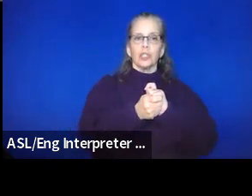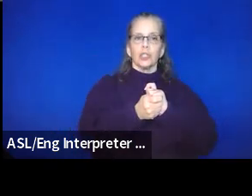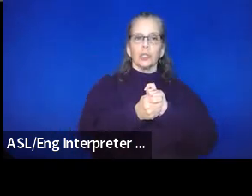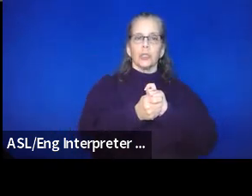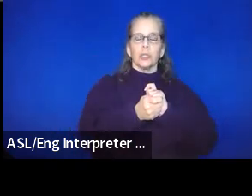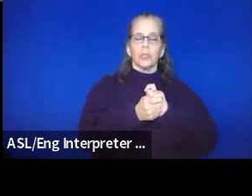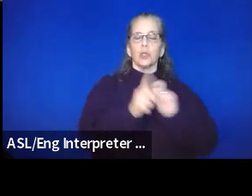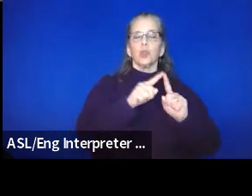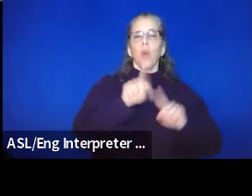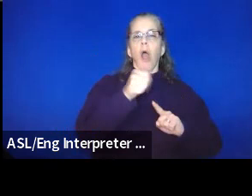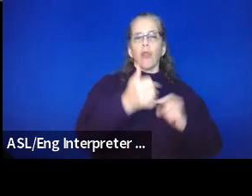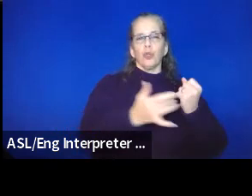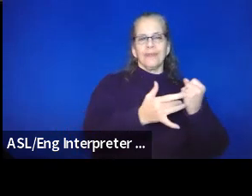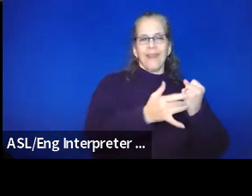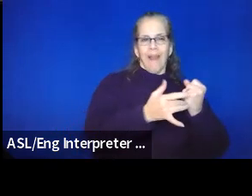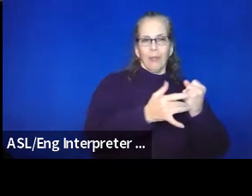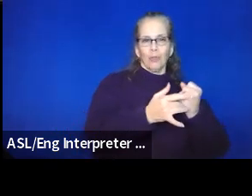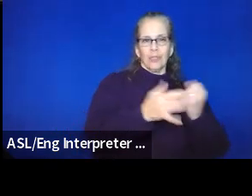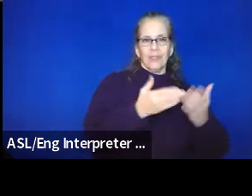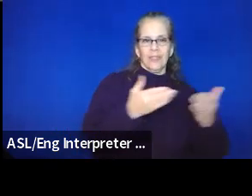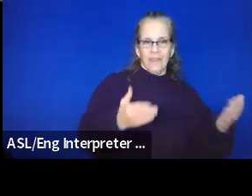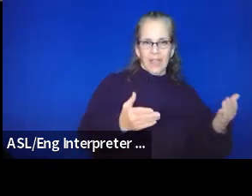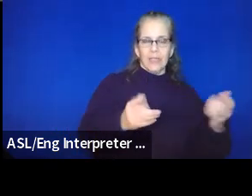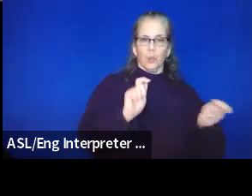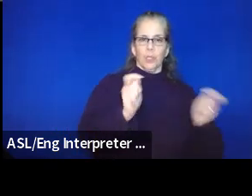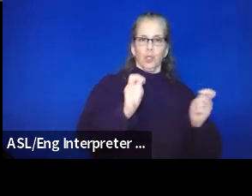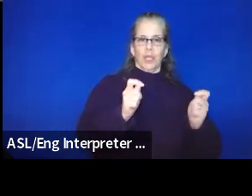Very good. So...